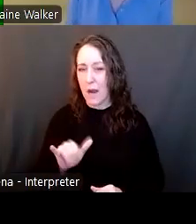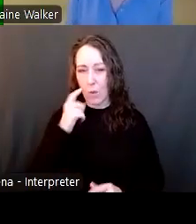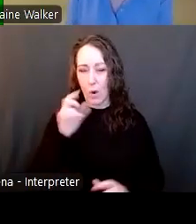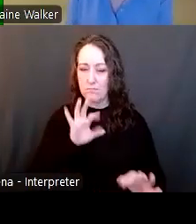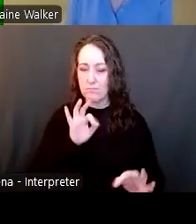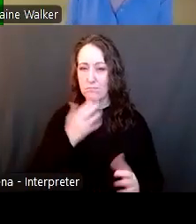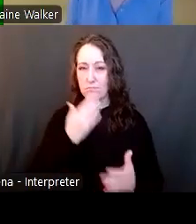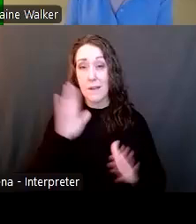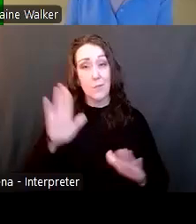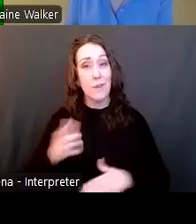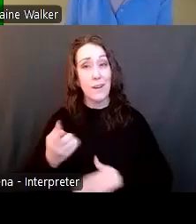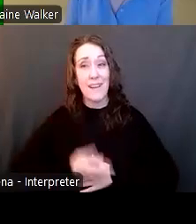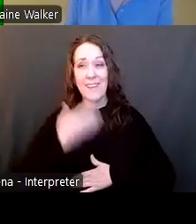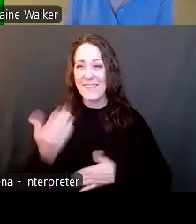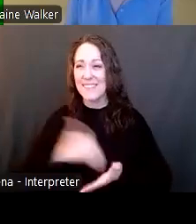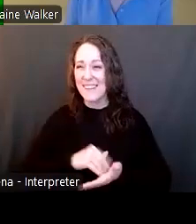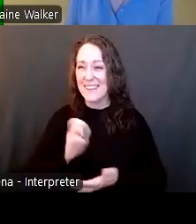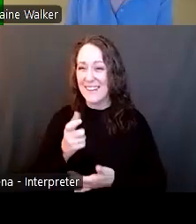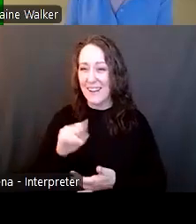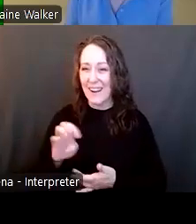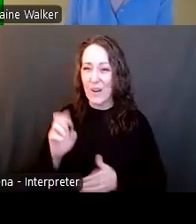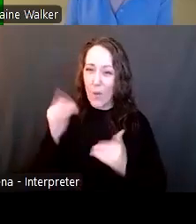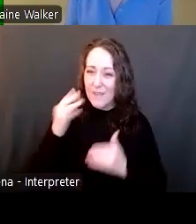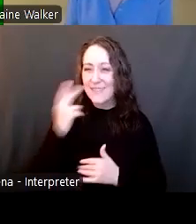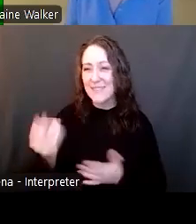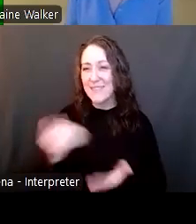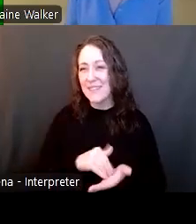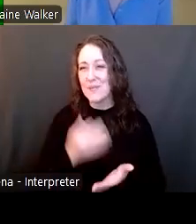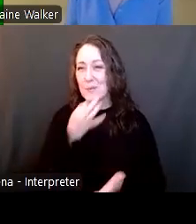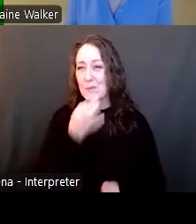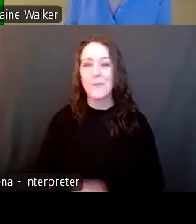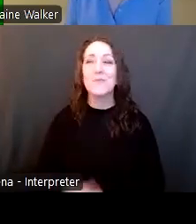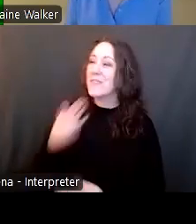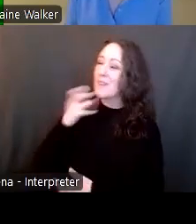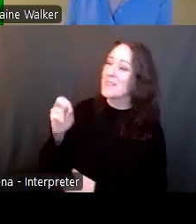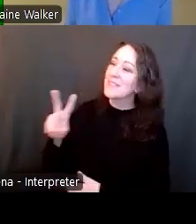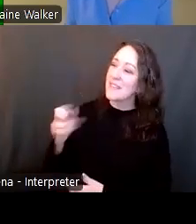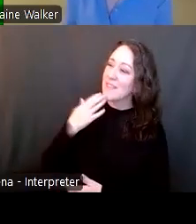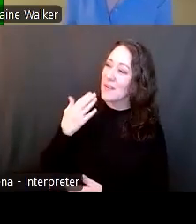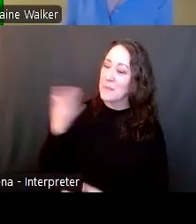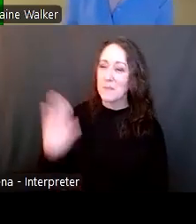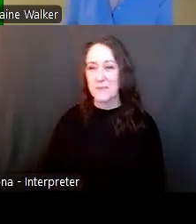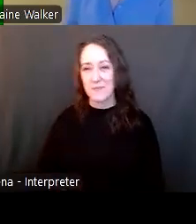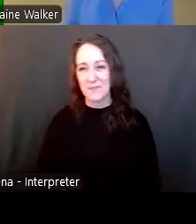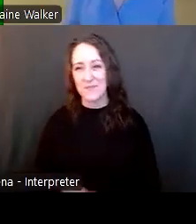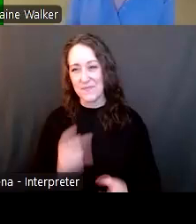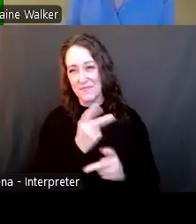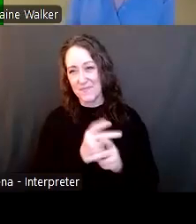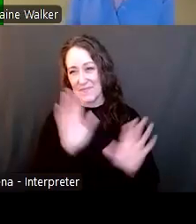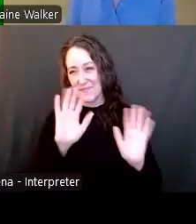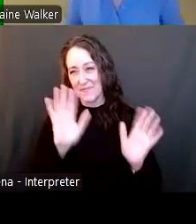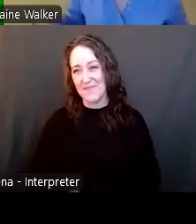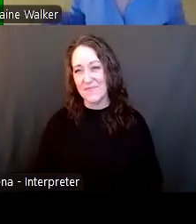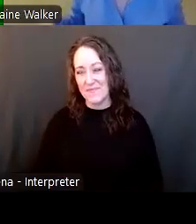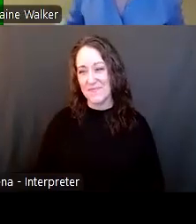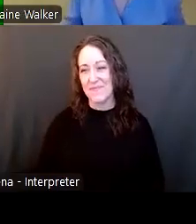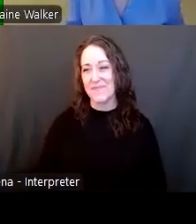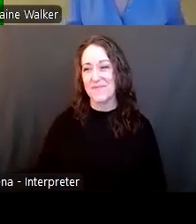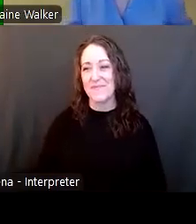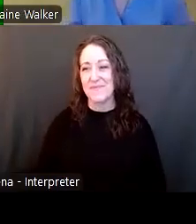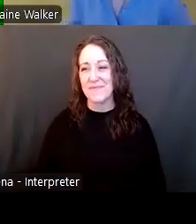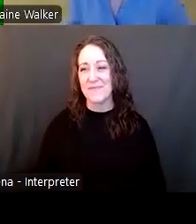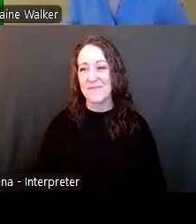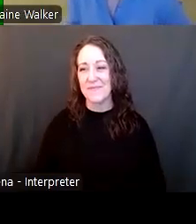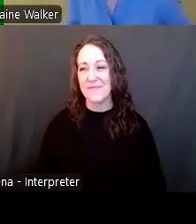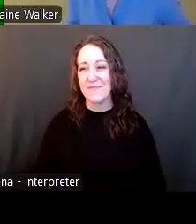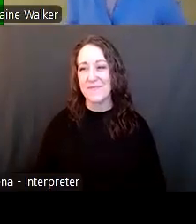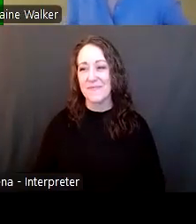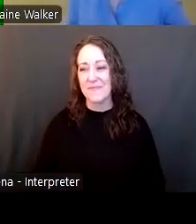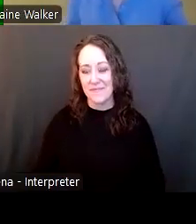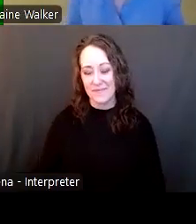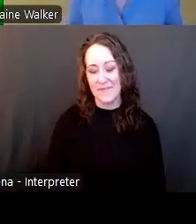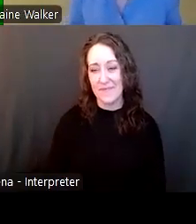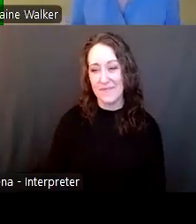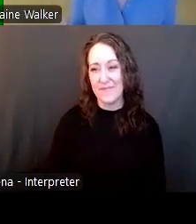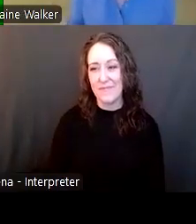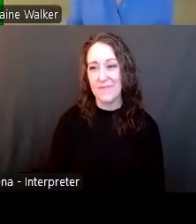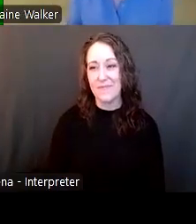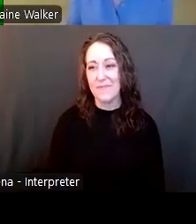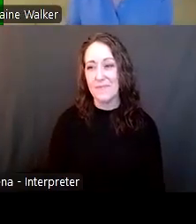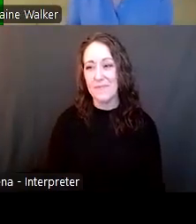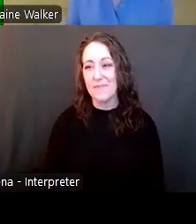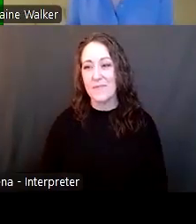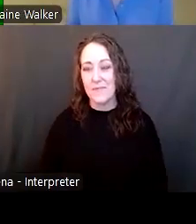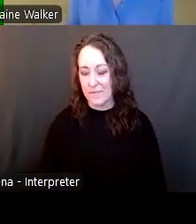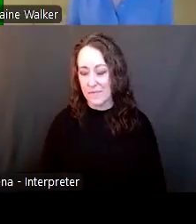great day and thank you again Elaine I hope to see you soon thank you Steve take care you too